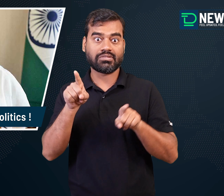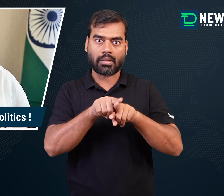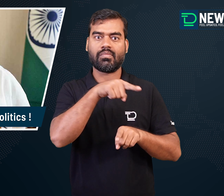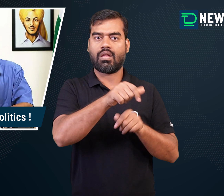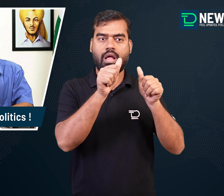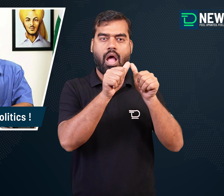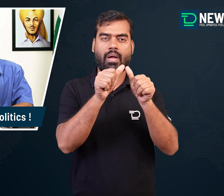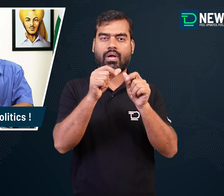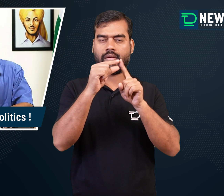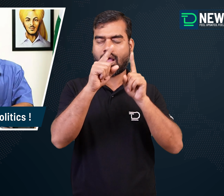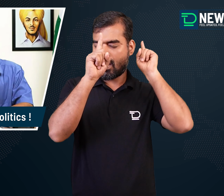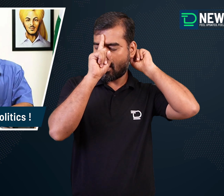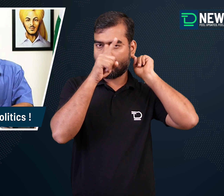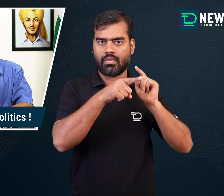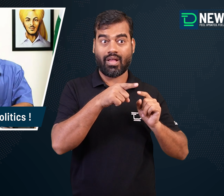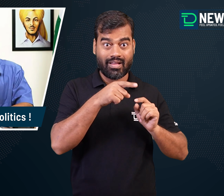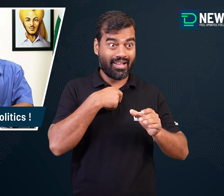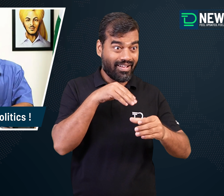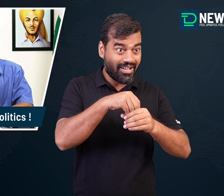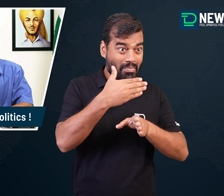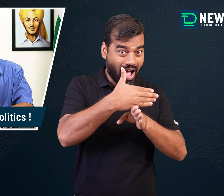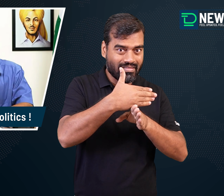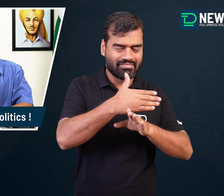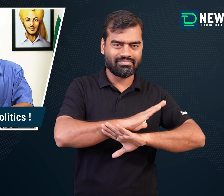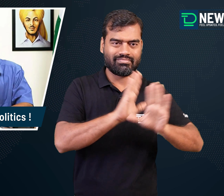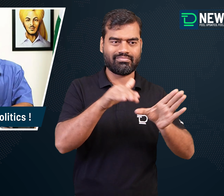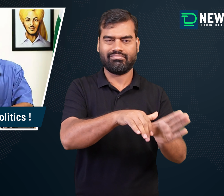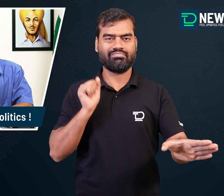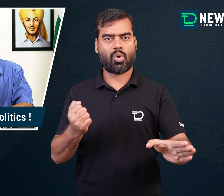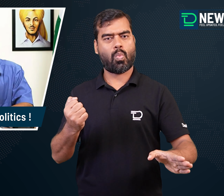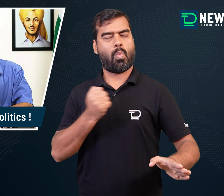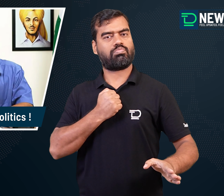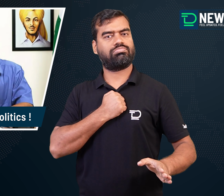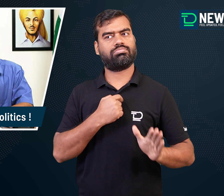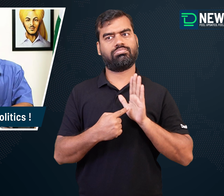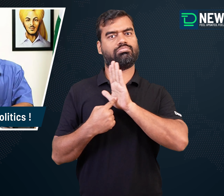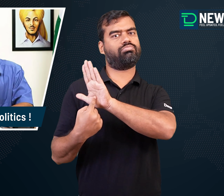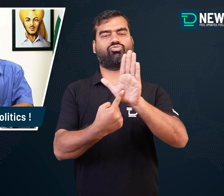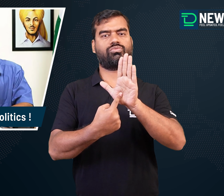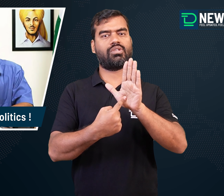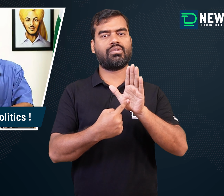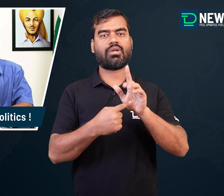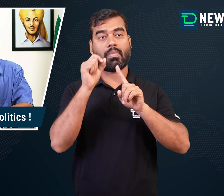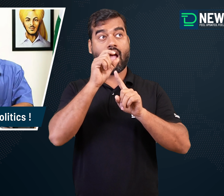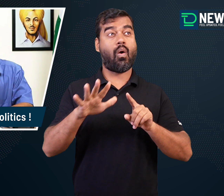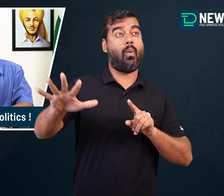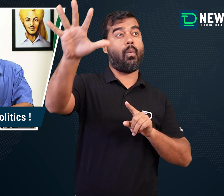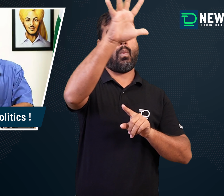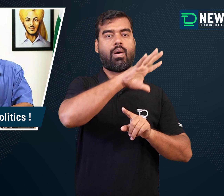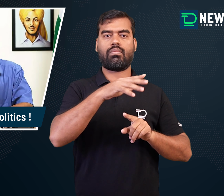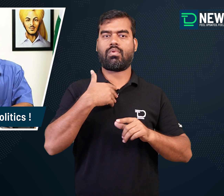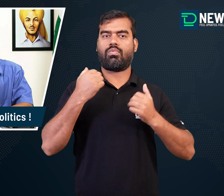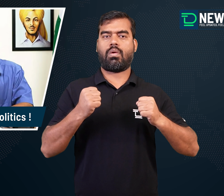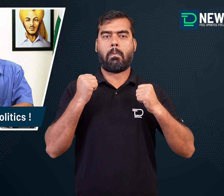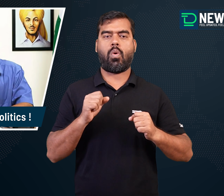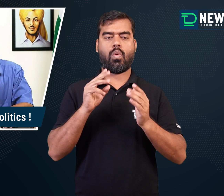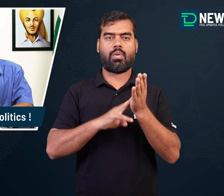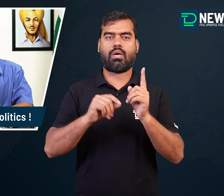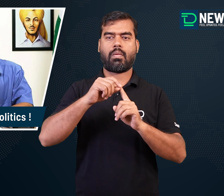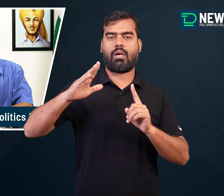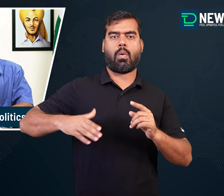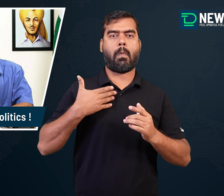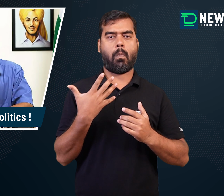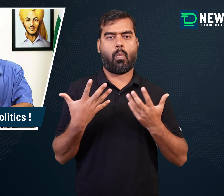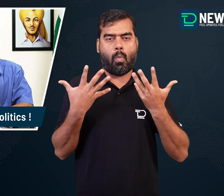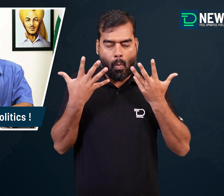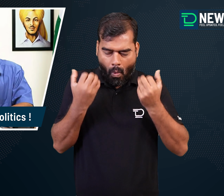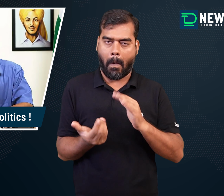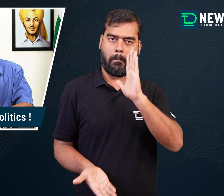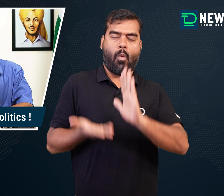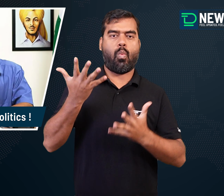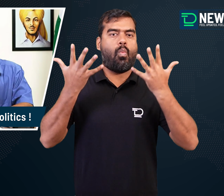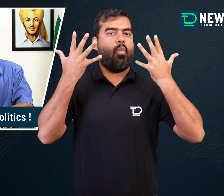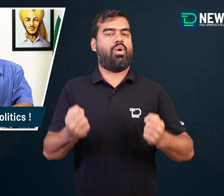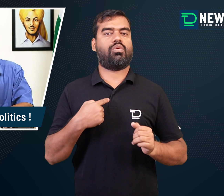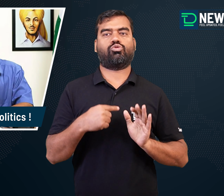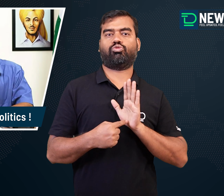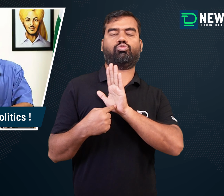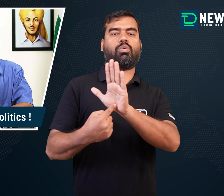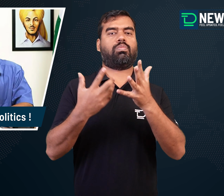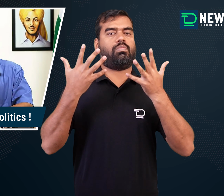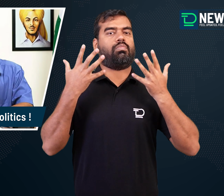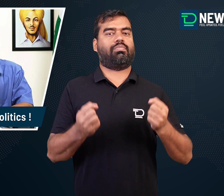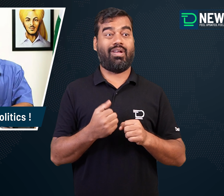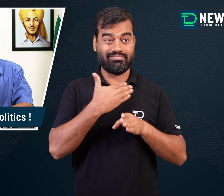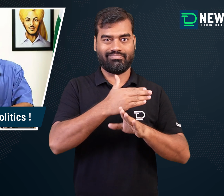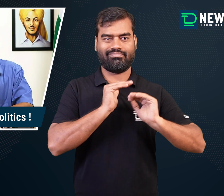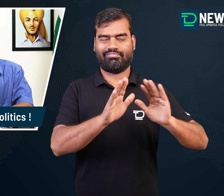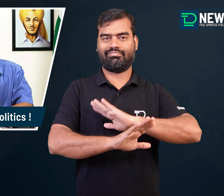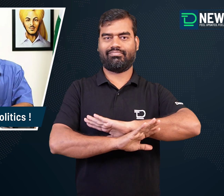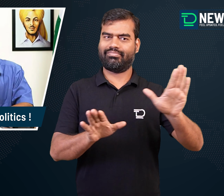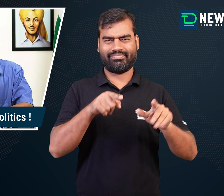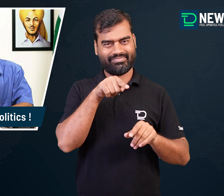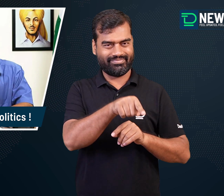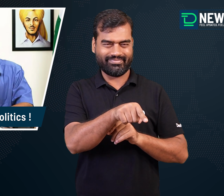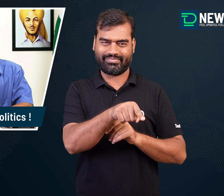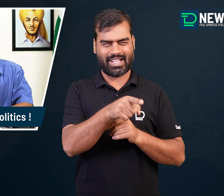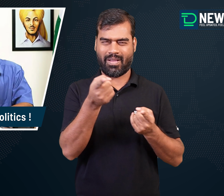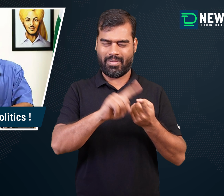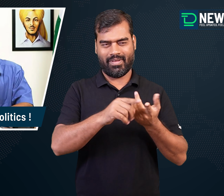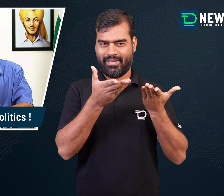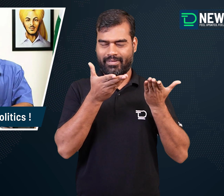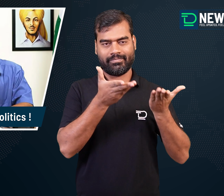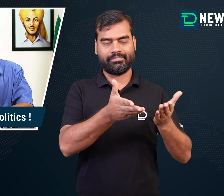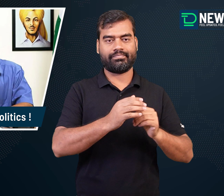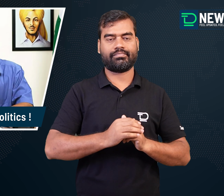and Arvind Kejriwal left because in Punjab he needed more seats.